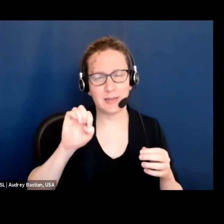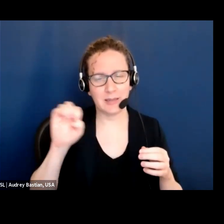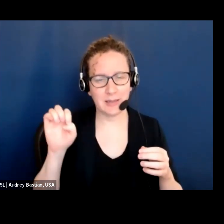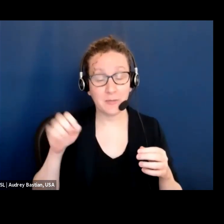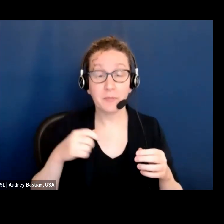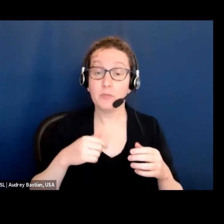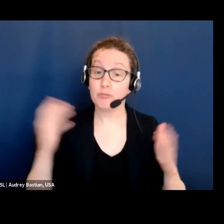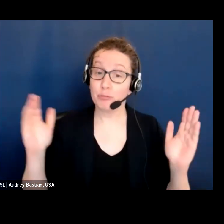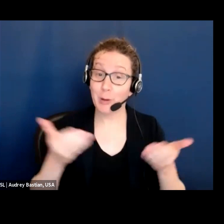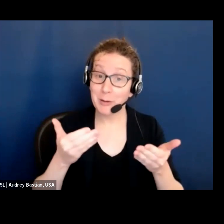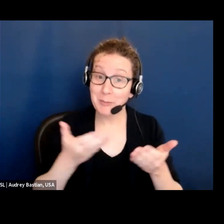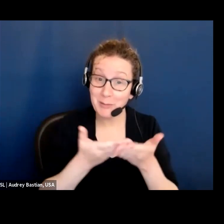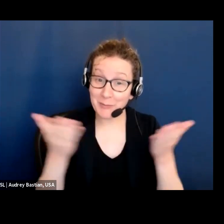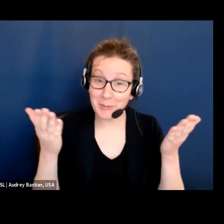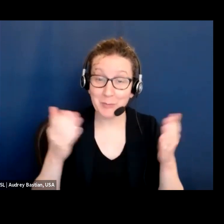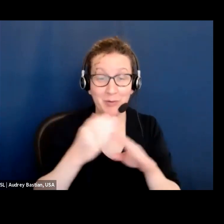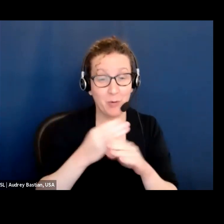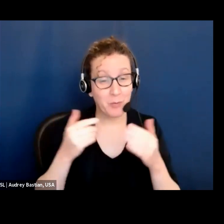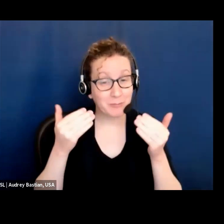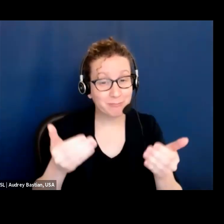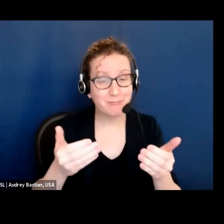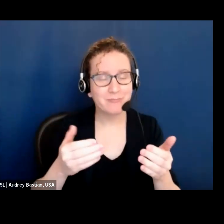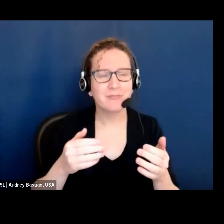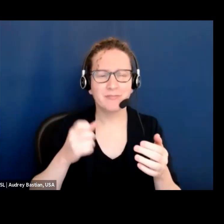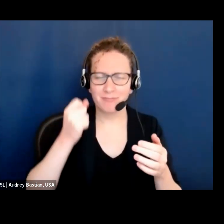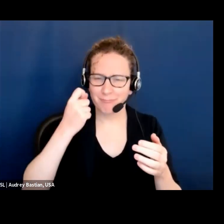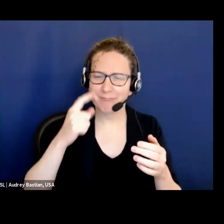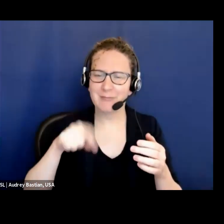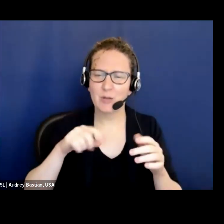I want to let you know that this webinar is being recorded. A version will be available